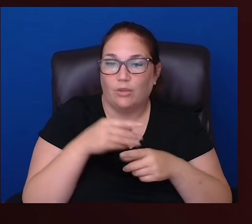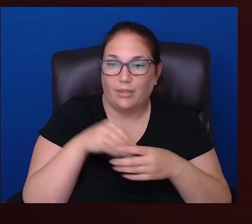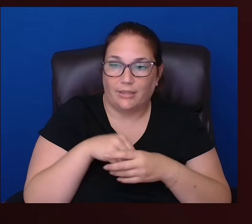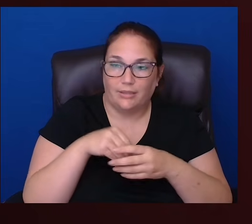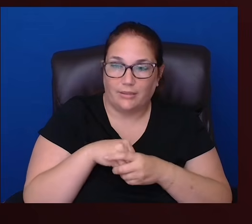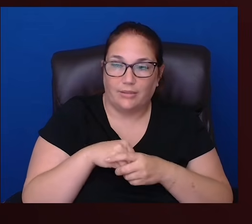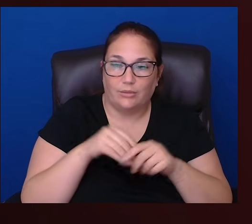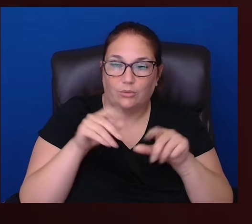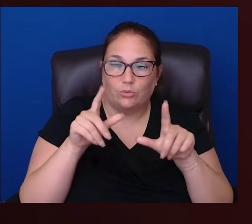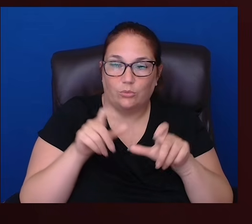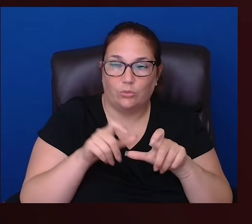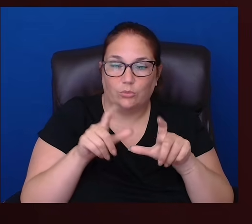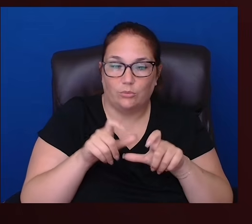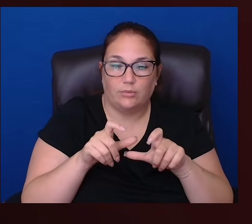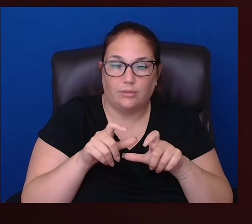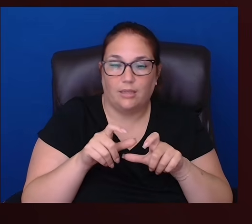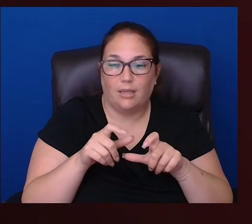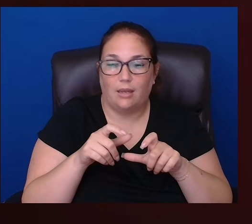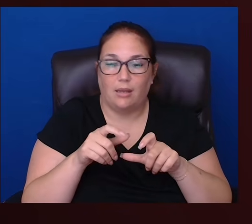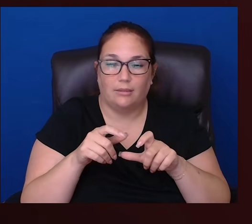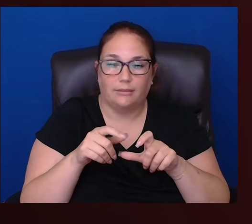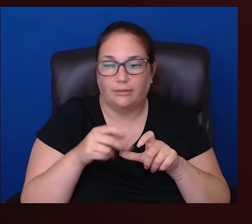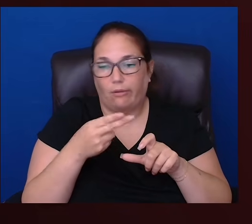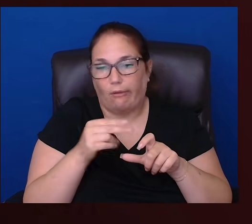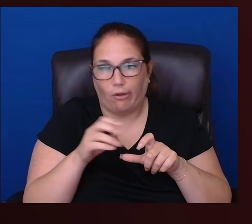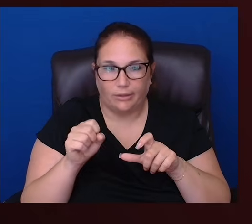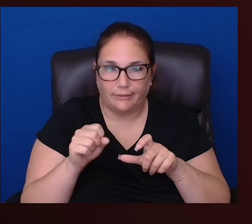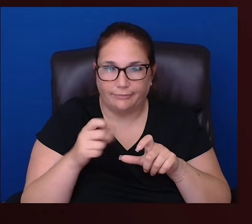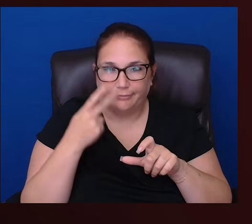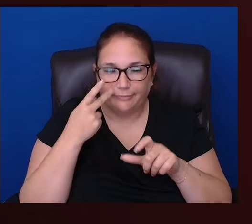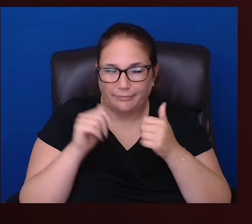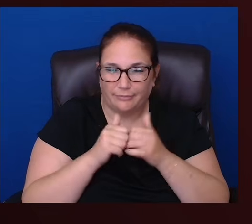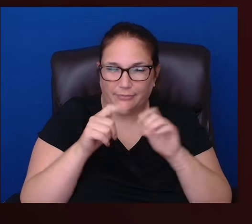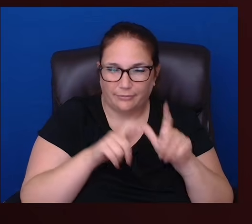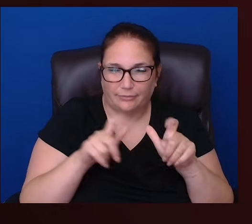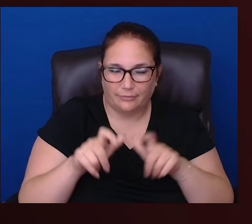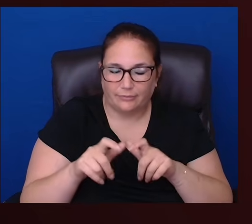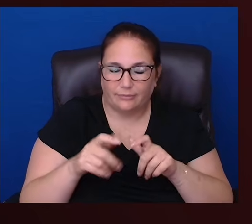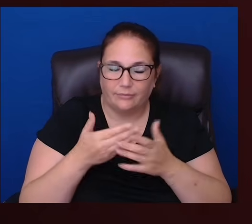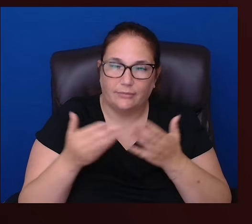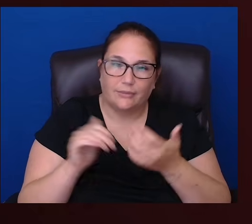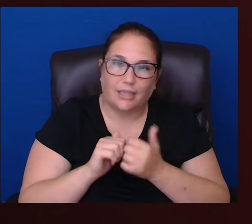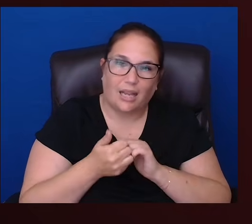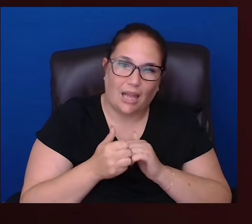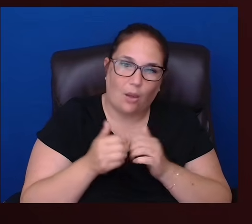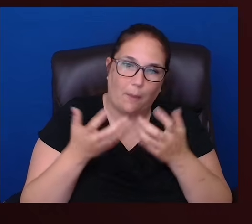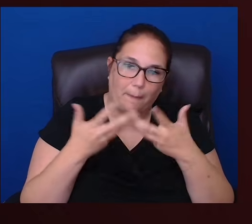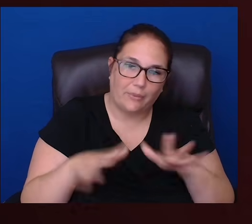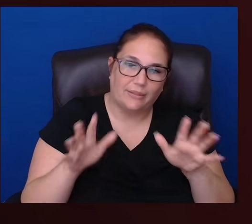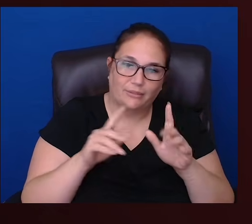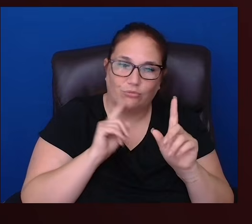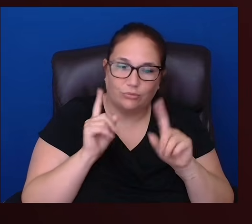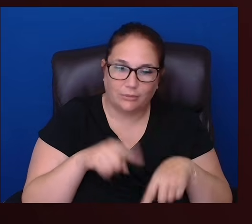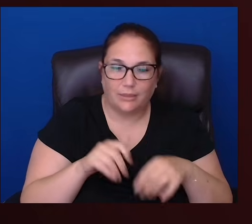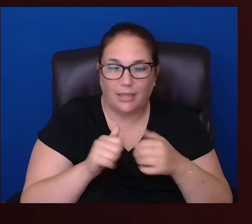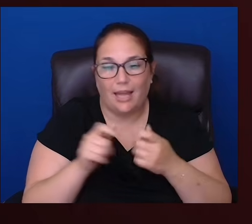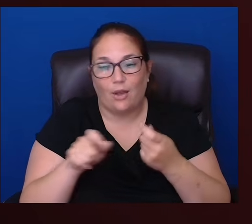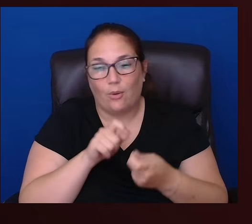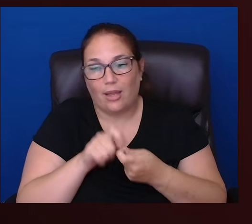so you can see it as an actual test, but you can test things like how complete is the response? How accurate is the response?